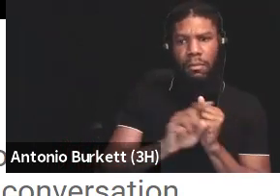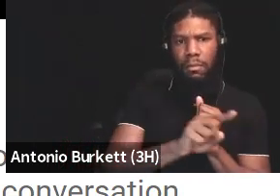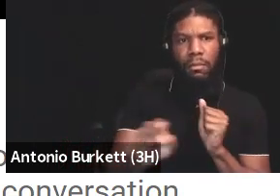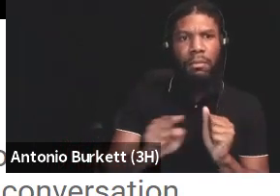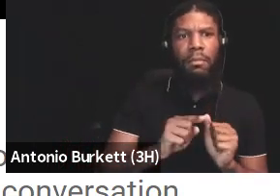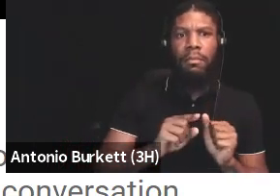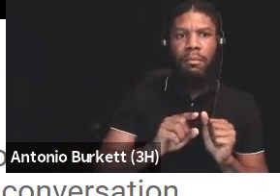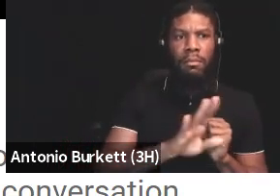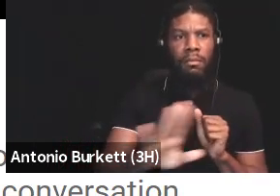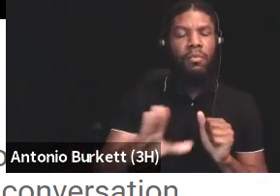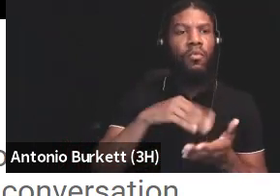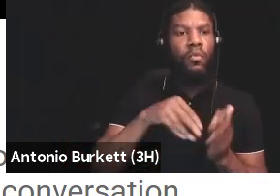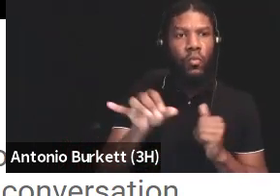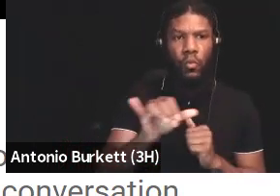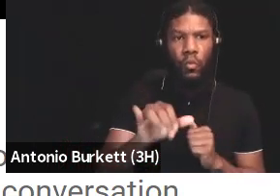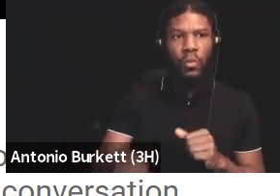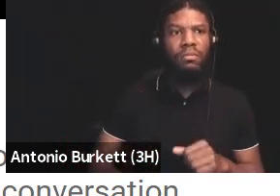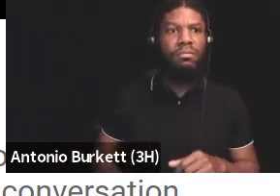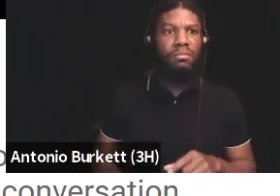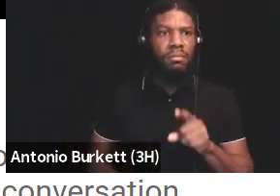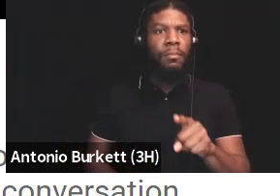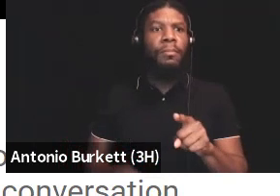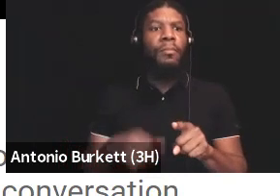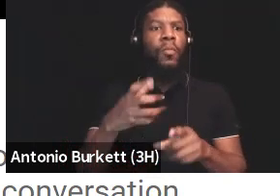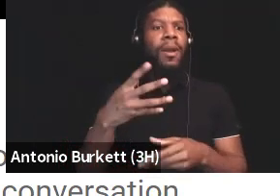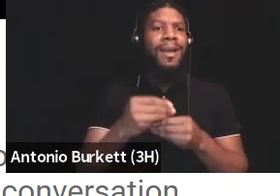[Janine] I just want to mention quickly because this leads to us at Duquesne. When I was at